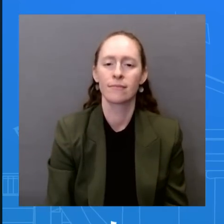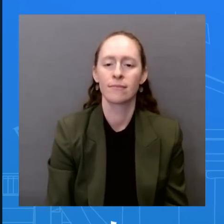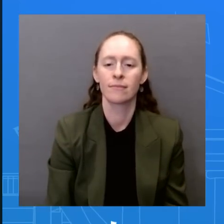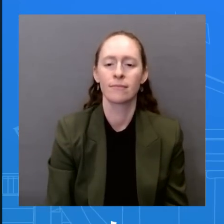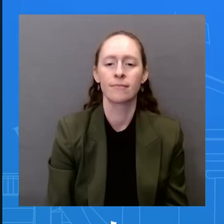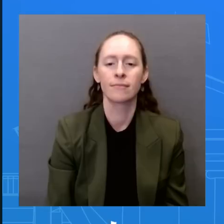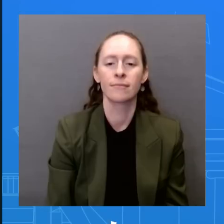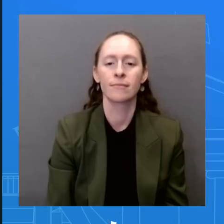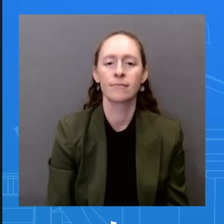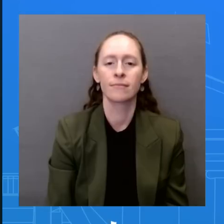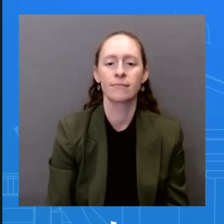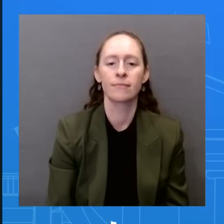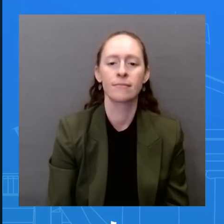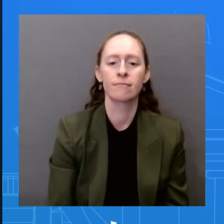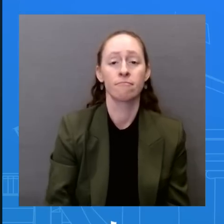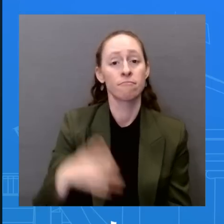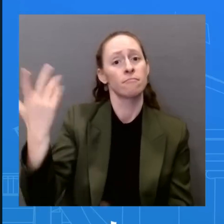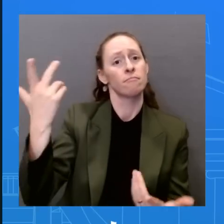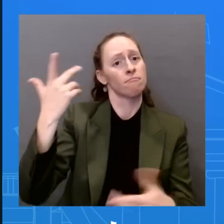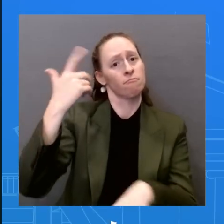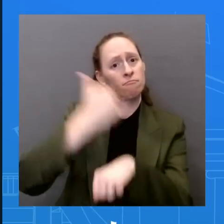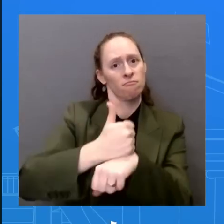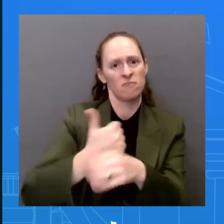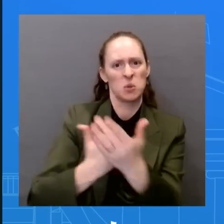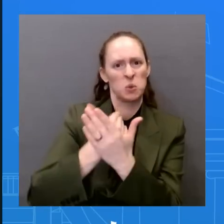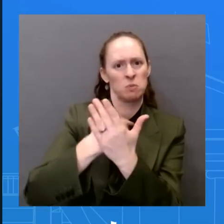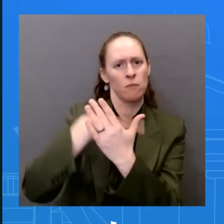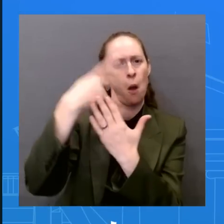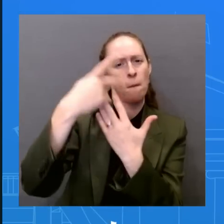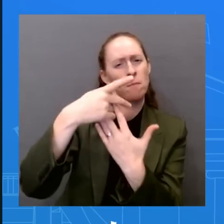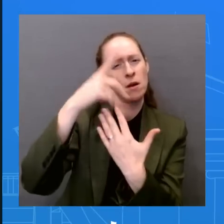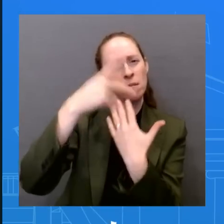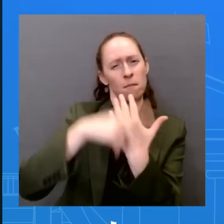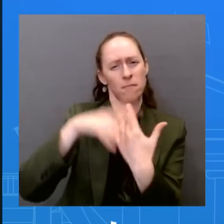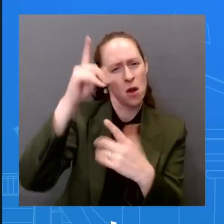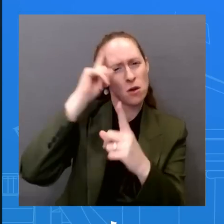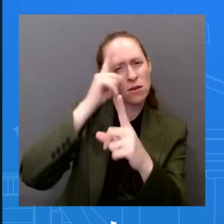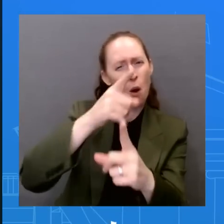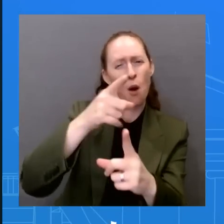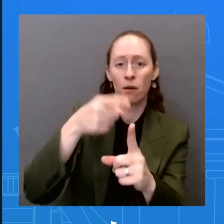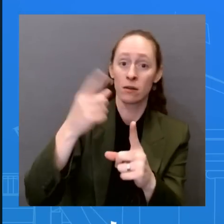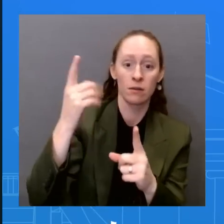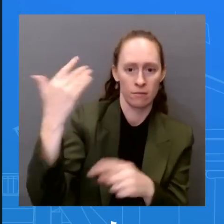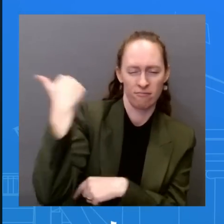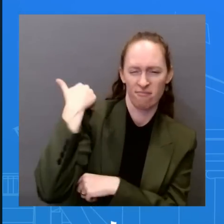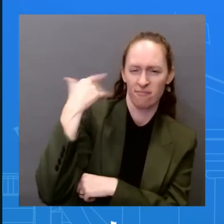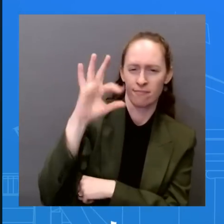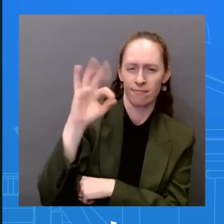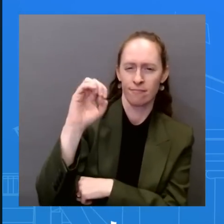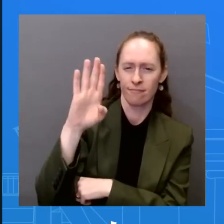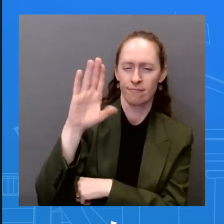and in February 2022, President Biden reignited the Cancer Moonshot